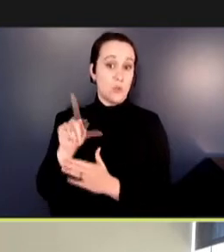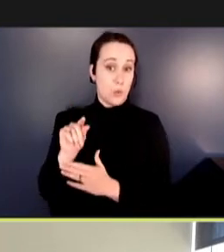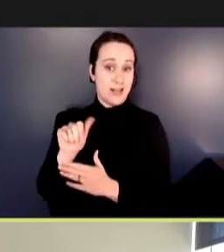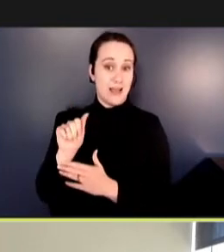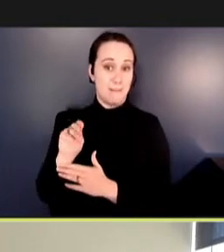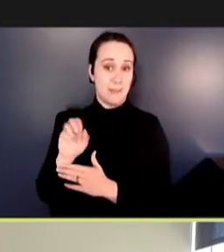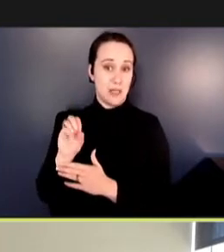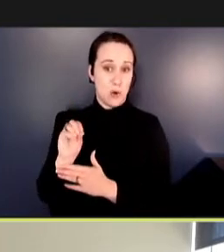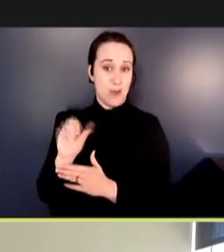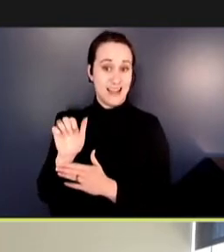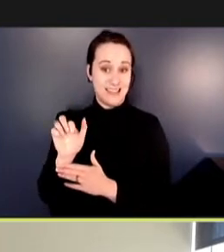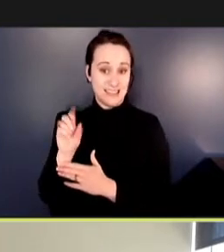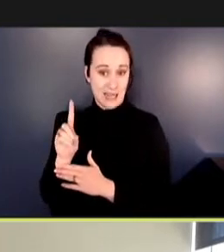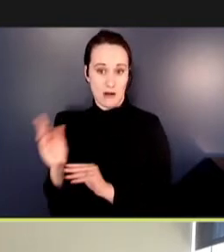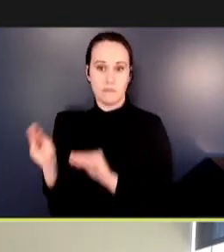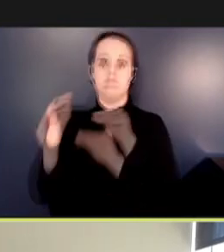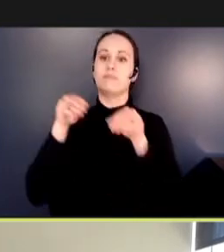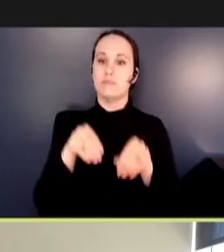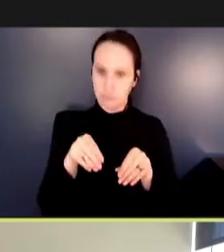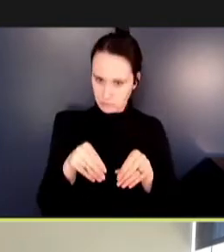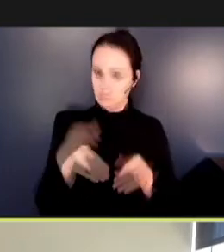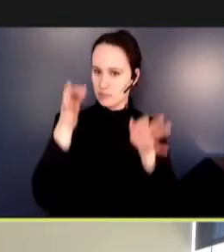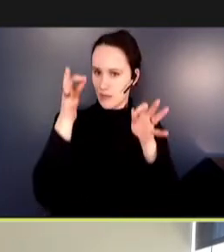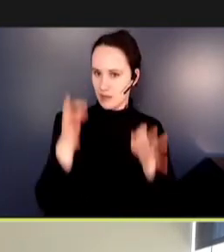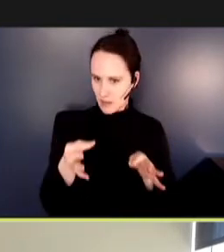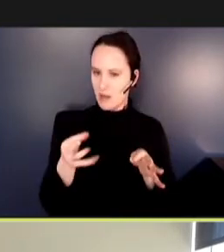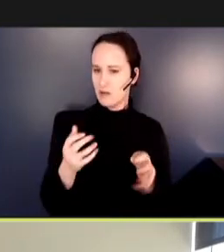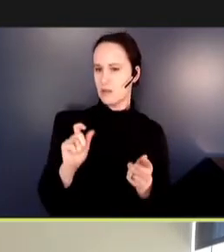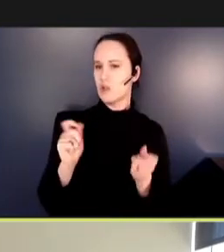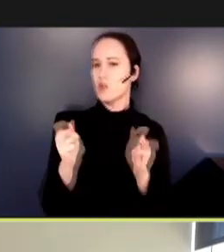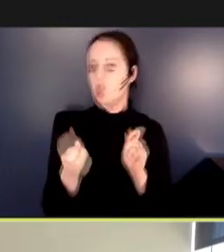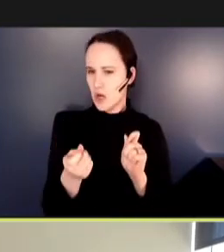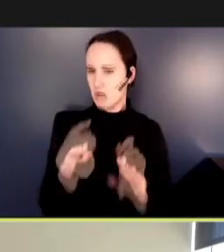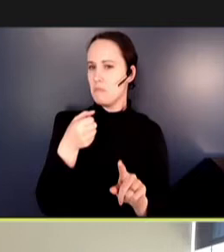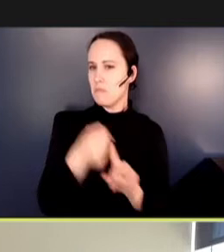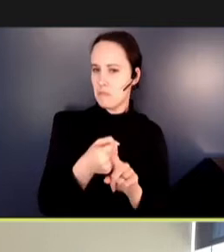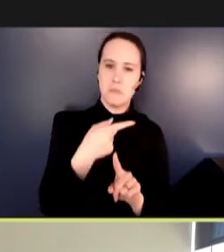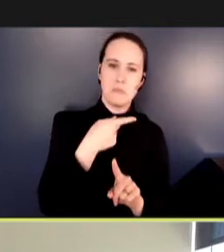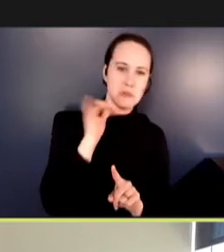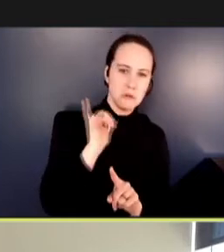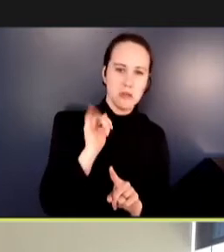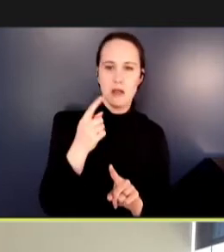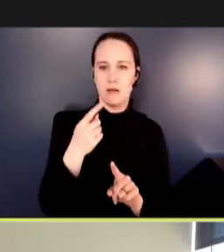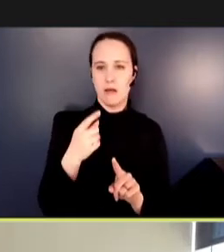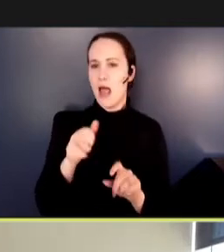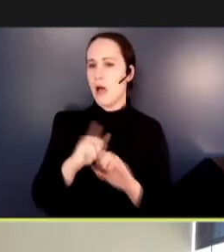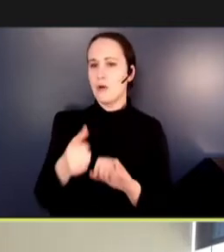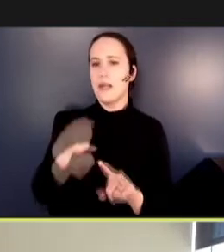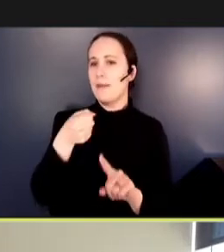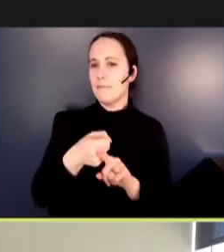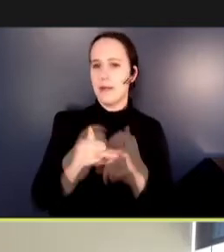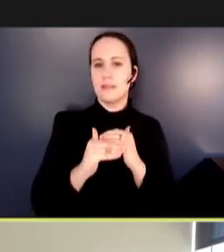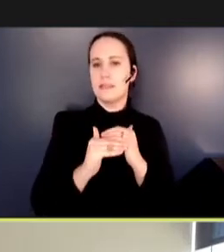a protein and determine what those mutational effects have on stability, antibody binding,